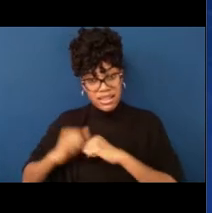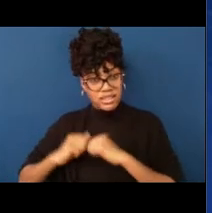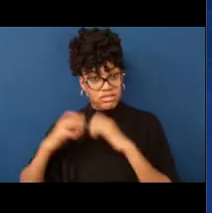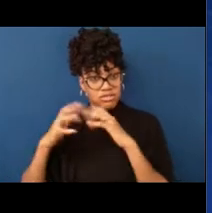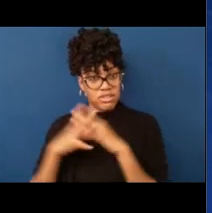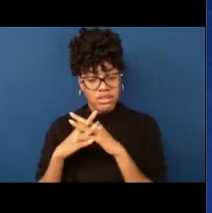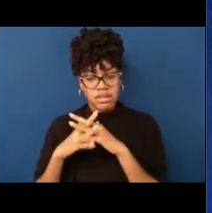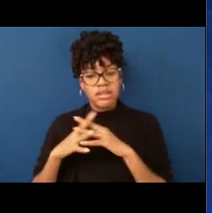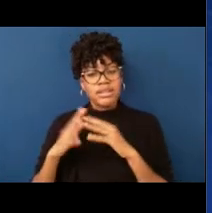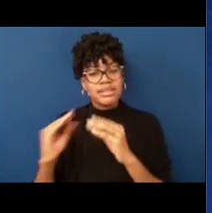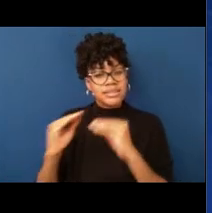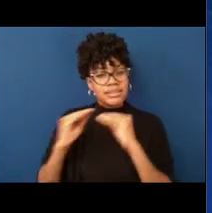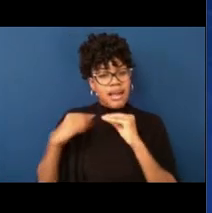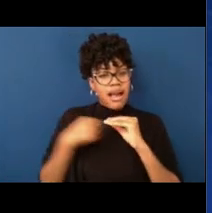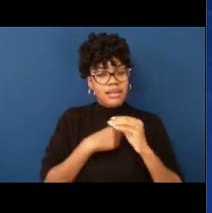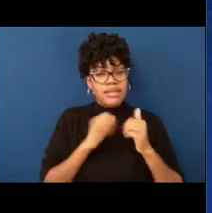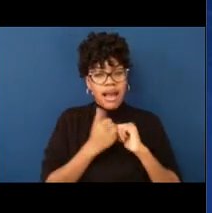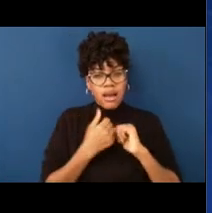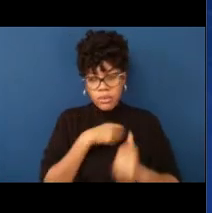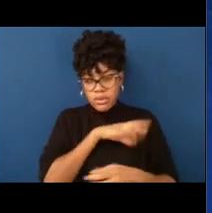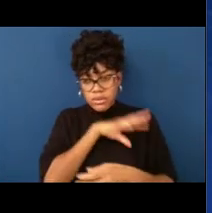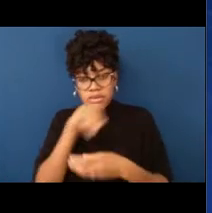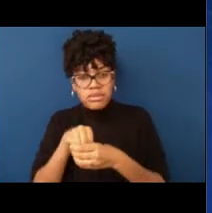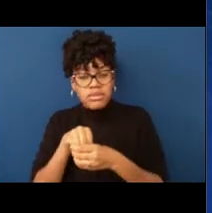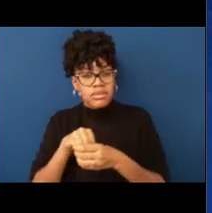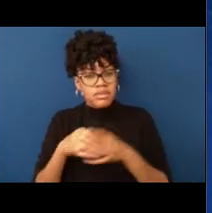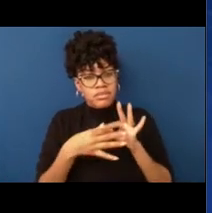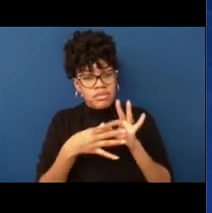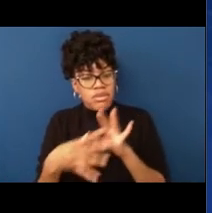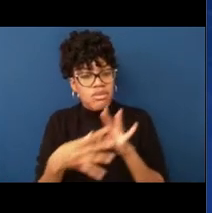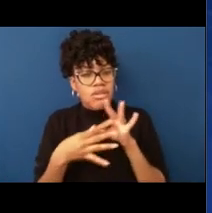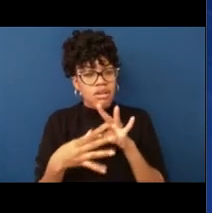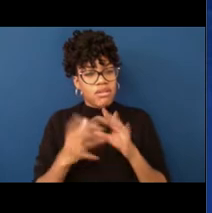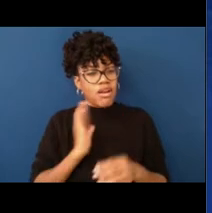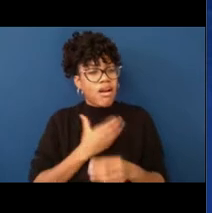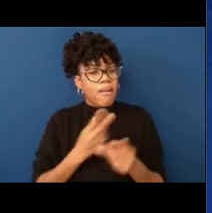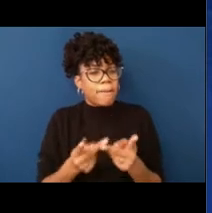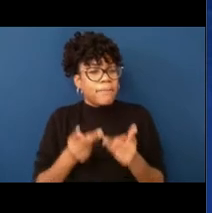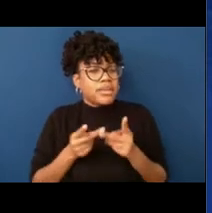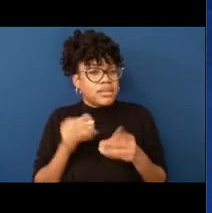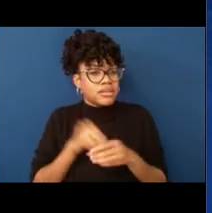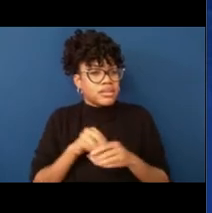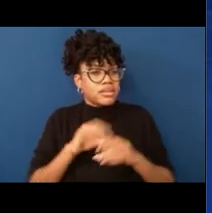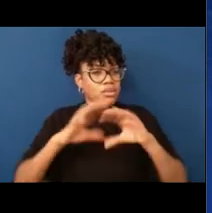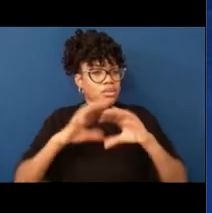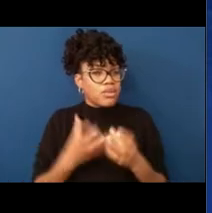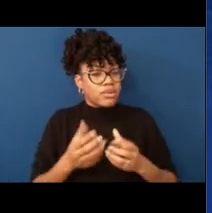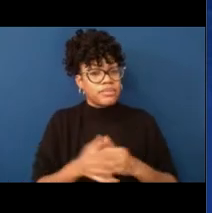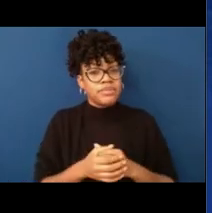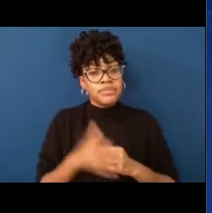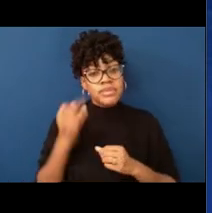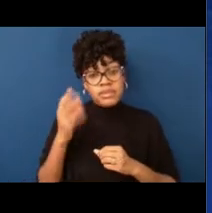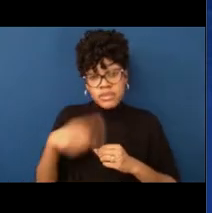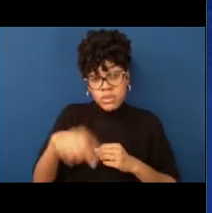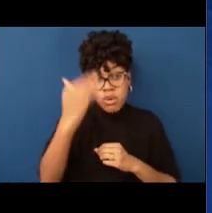Do any of you know creation stories from your own cultural background or from the place where you live?